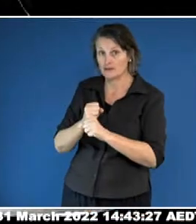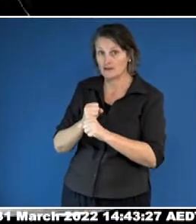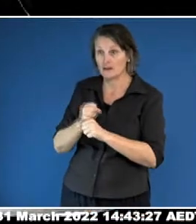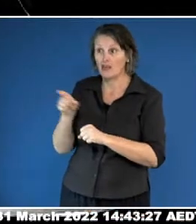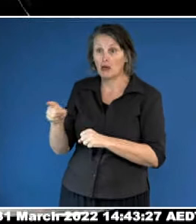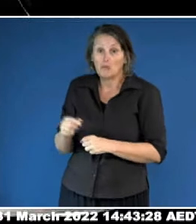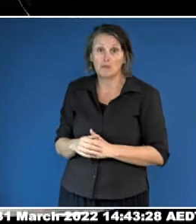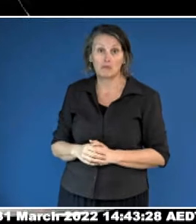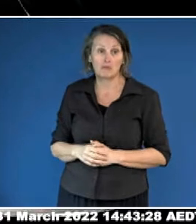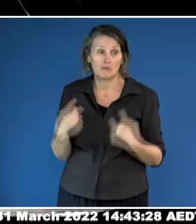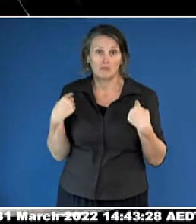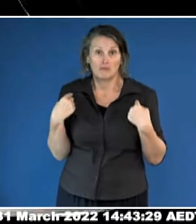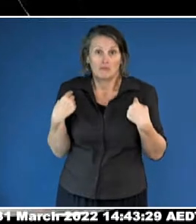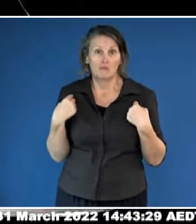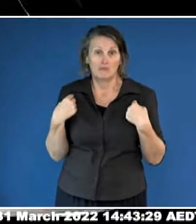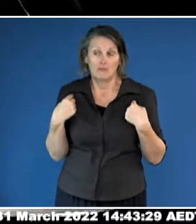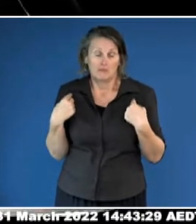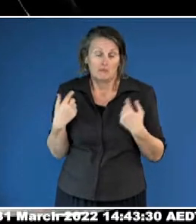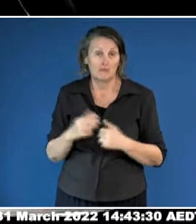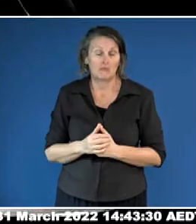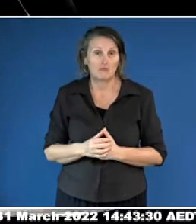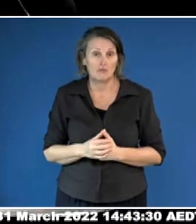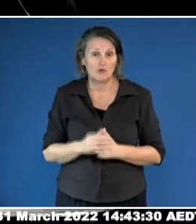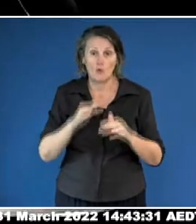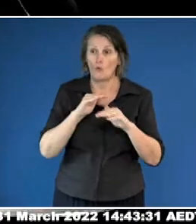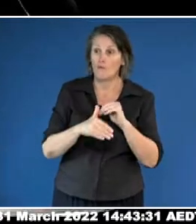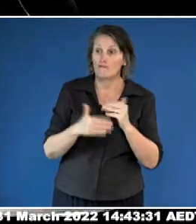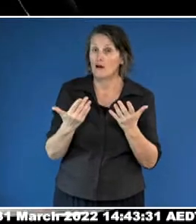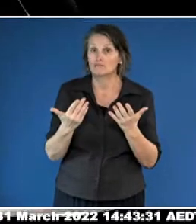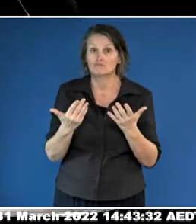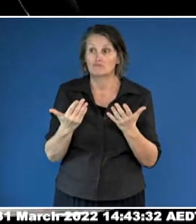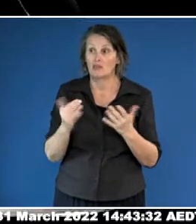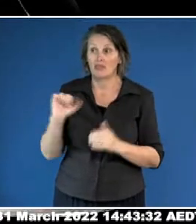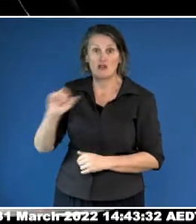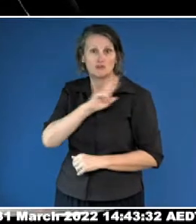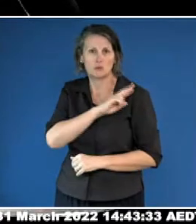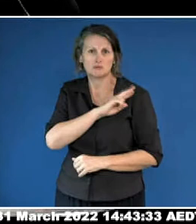towards its obligations under OPCAT.